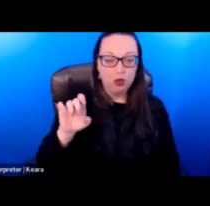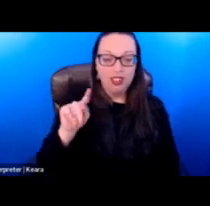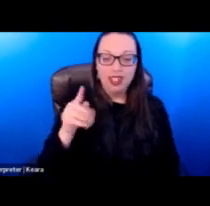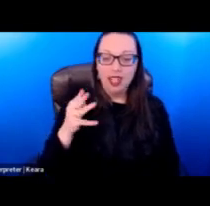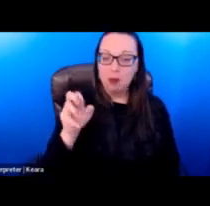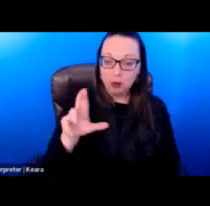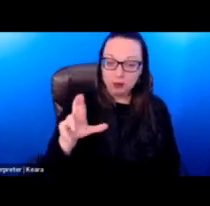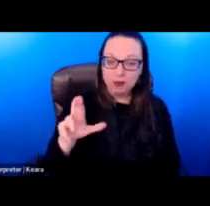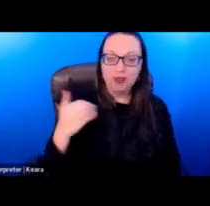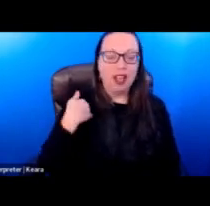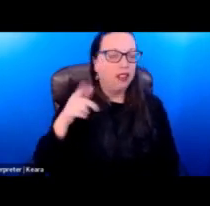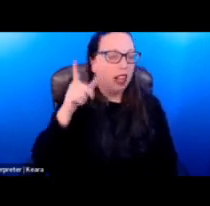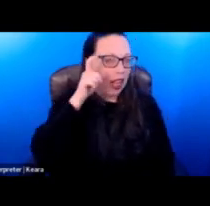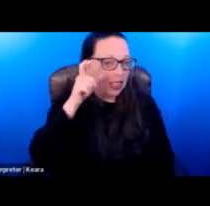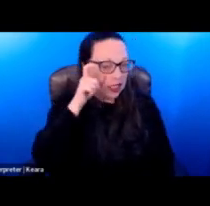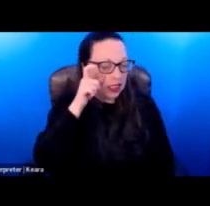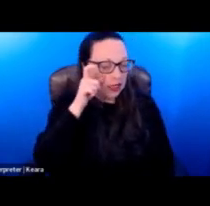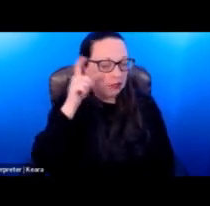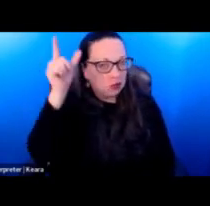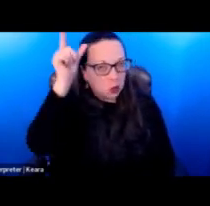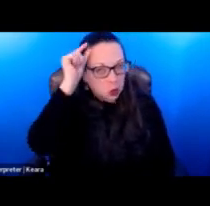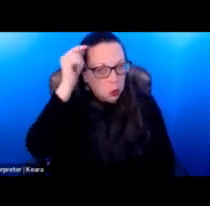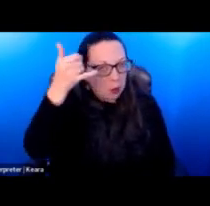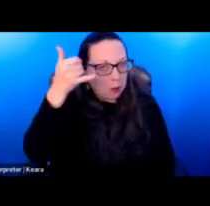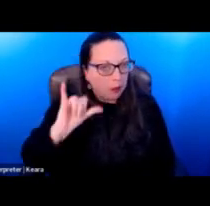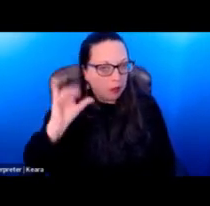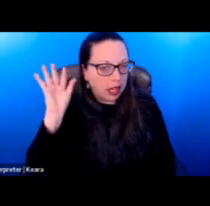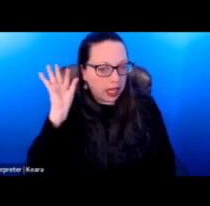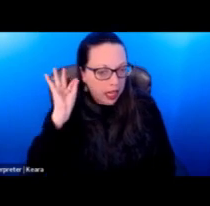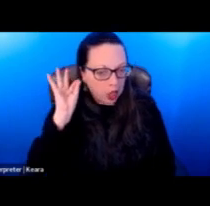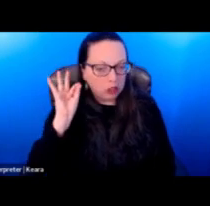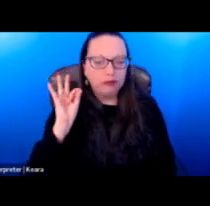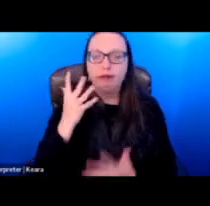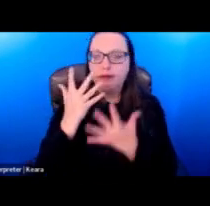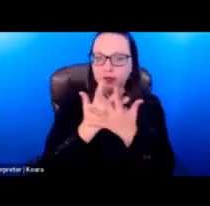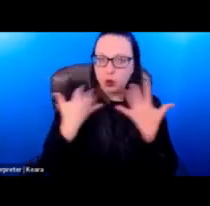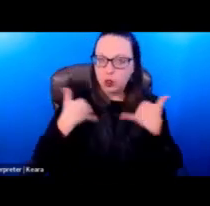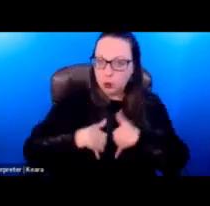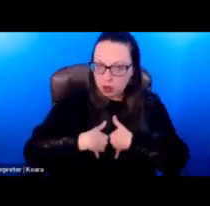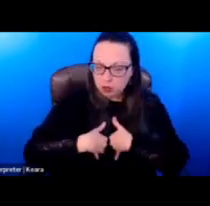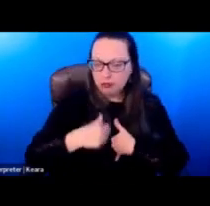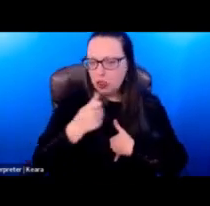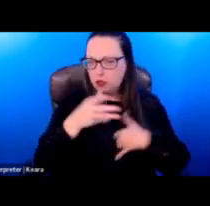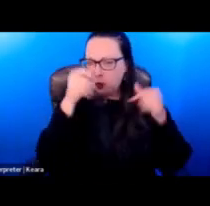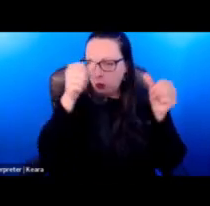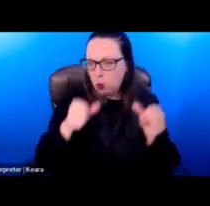blondish hair, have a gray sweater on and a couple of vintage posters behind me is my